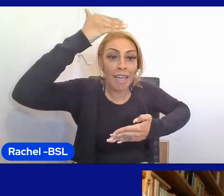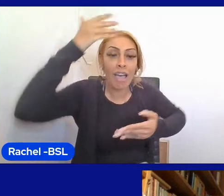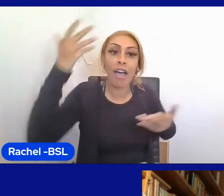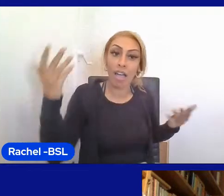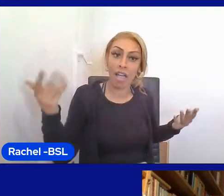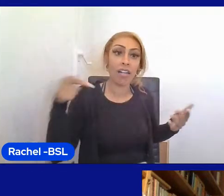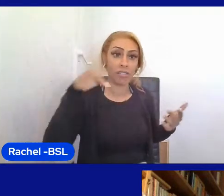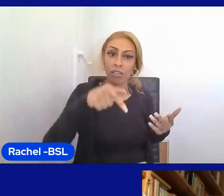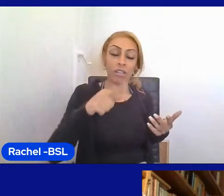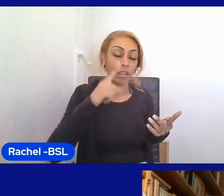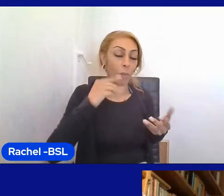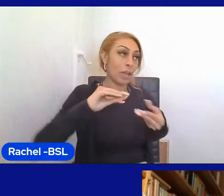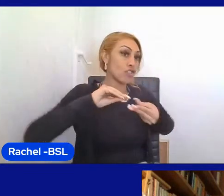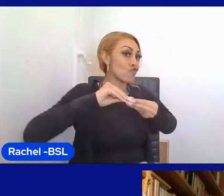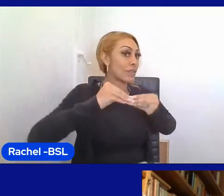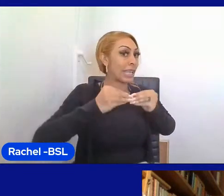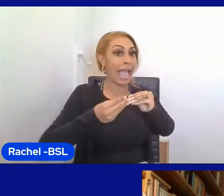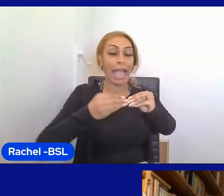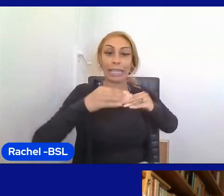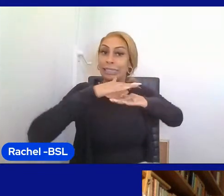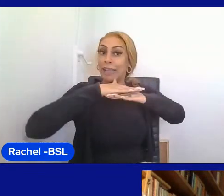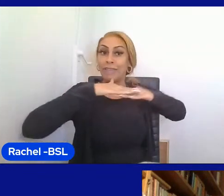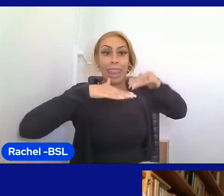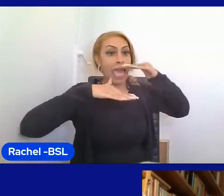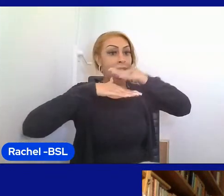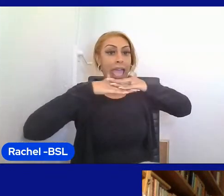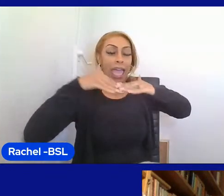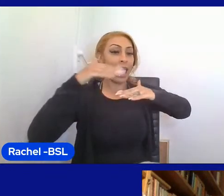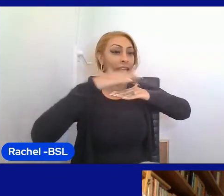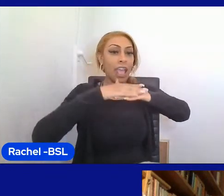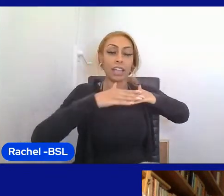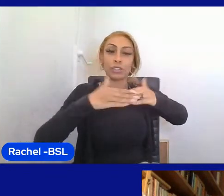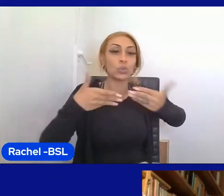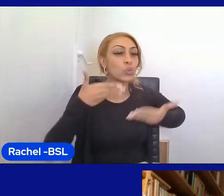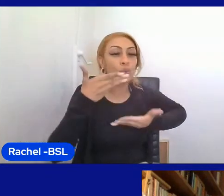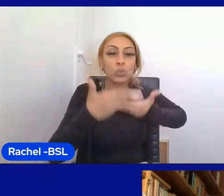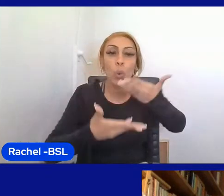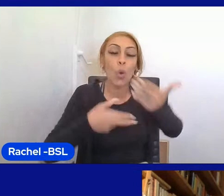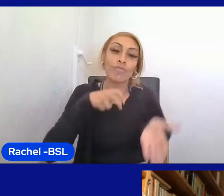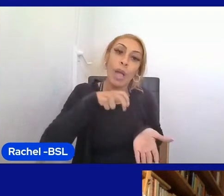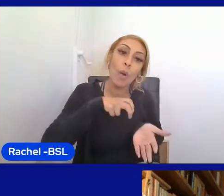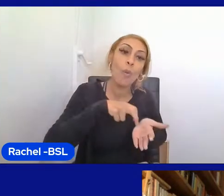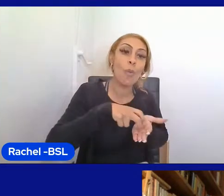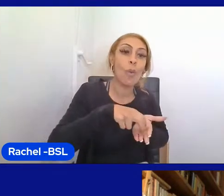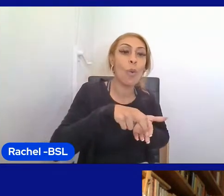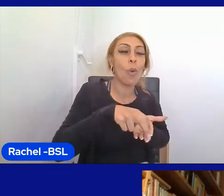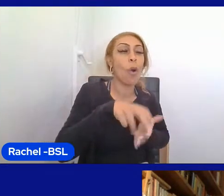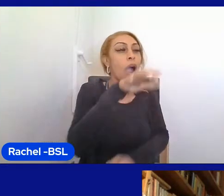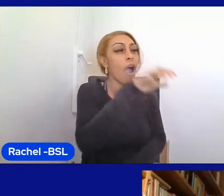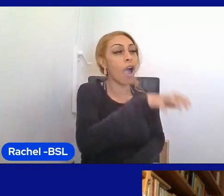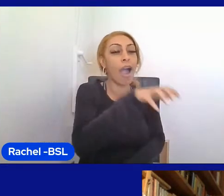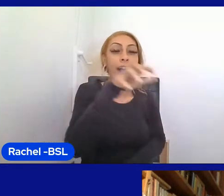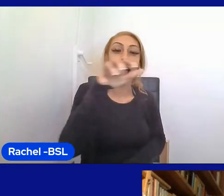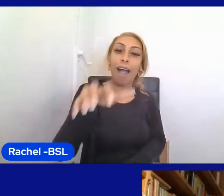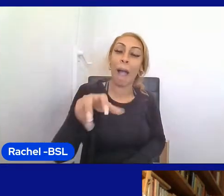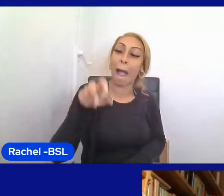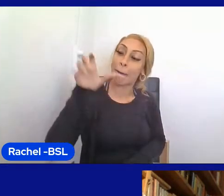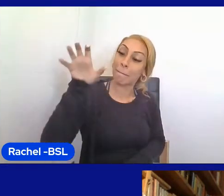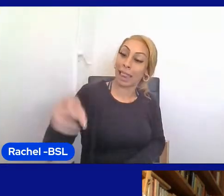well-being that allows you to see things like air quality, disabled access, public toilets, pharmacies that are open and all of that kind of